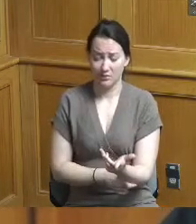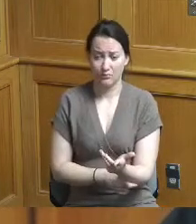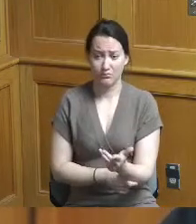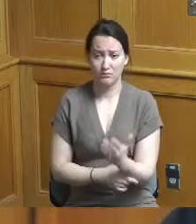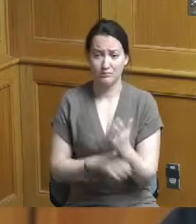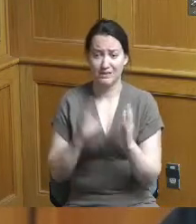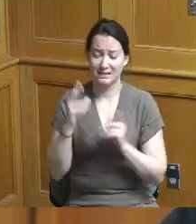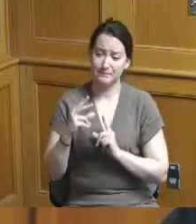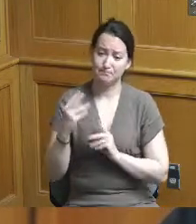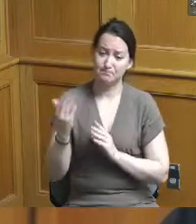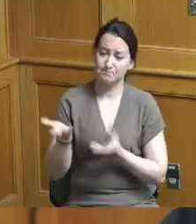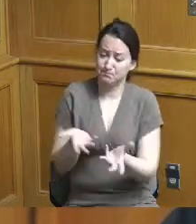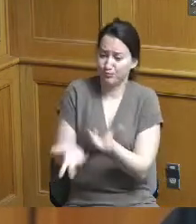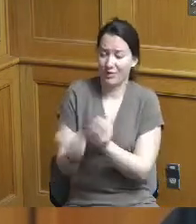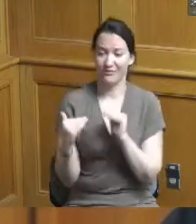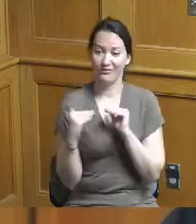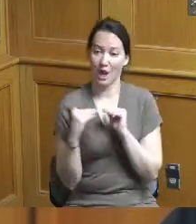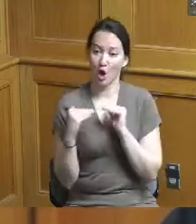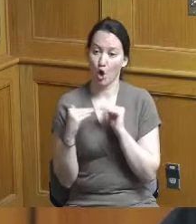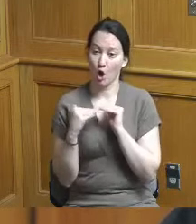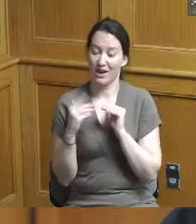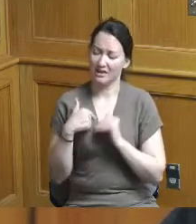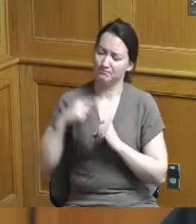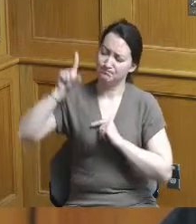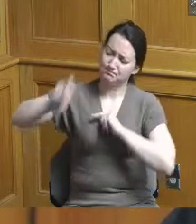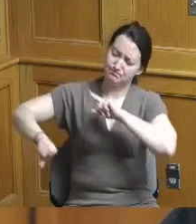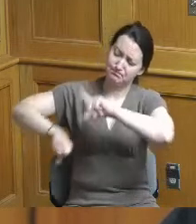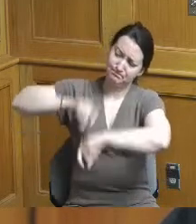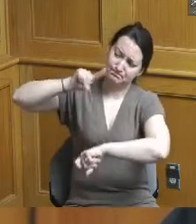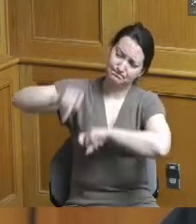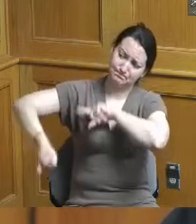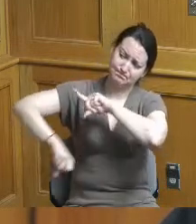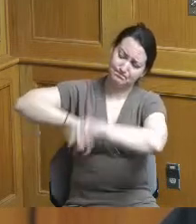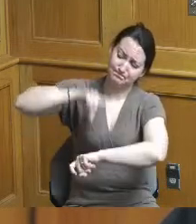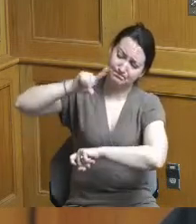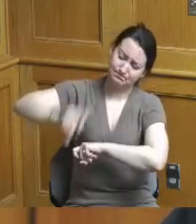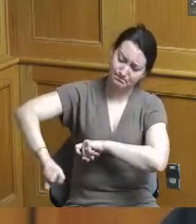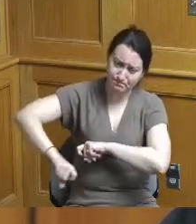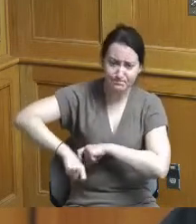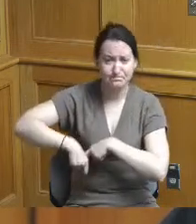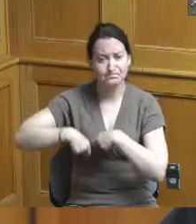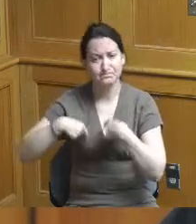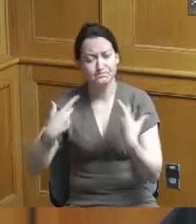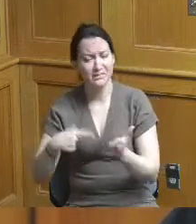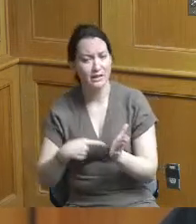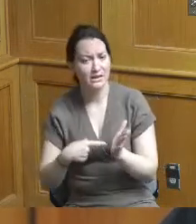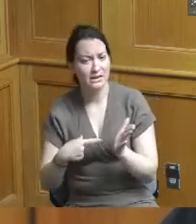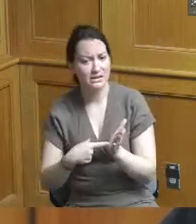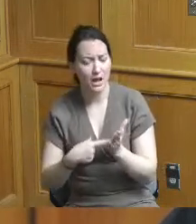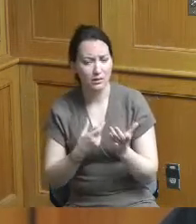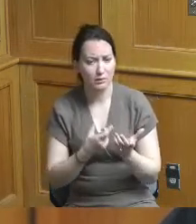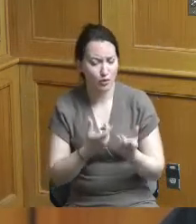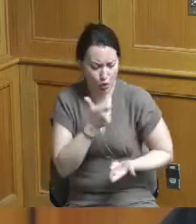fairly and so I have asked questions related to you know what what debt is being rolled in what